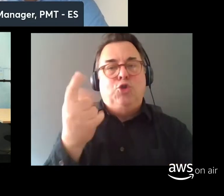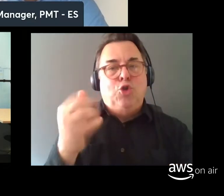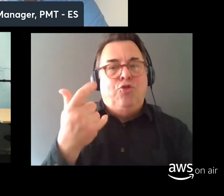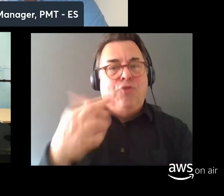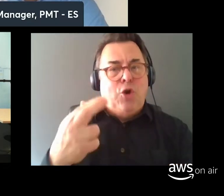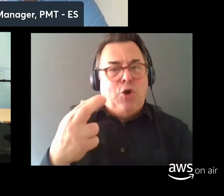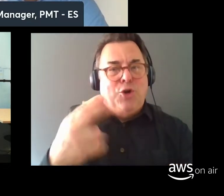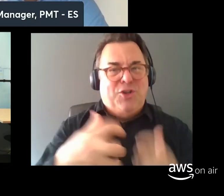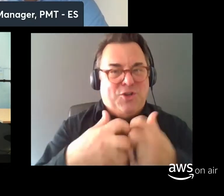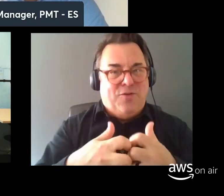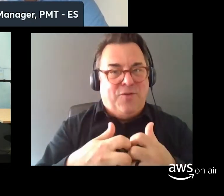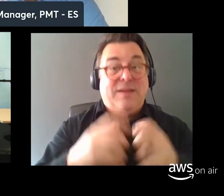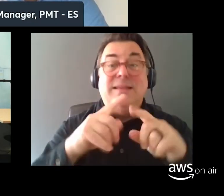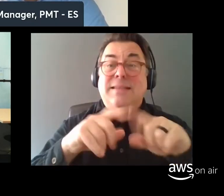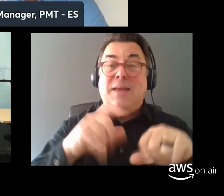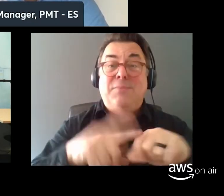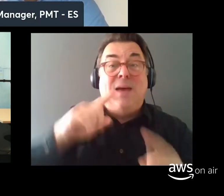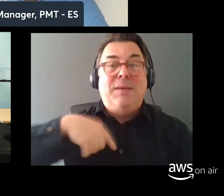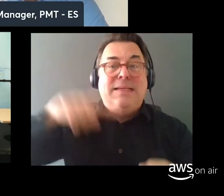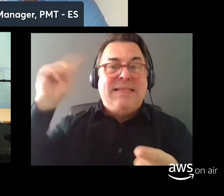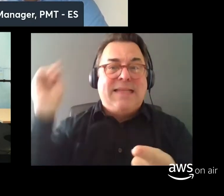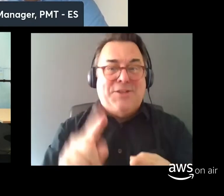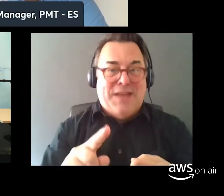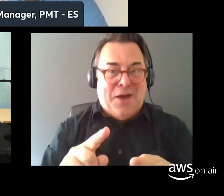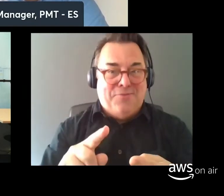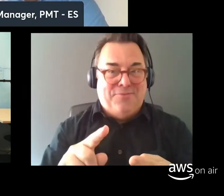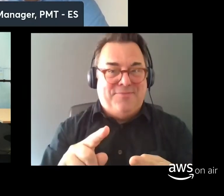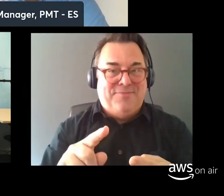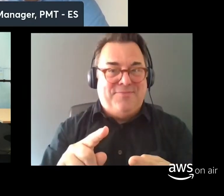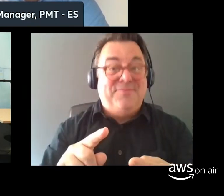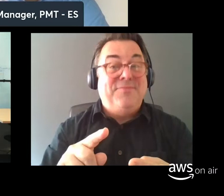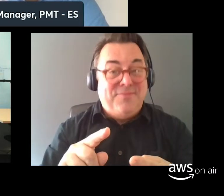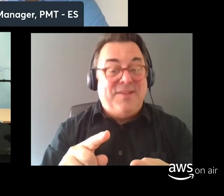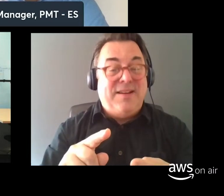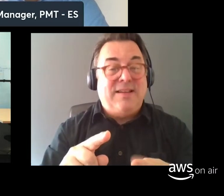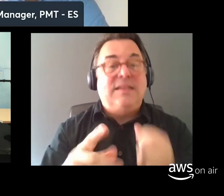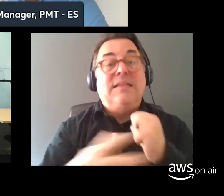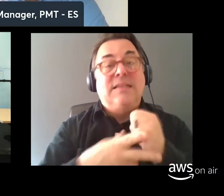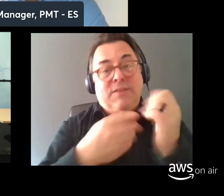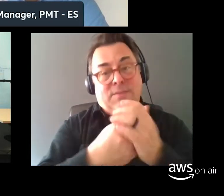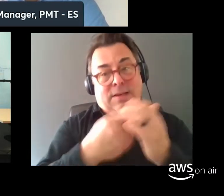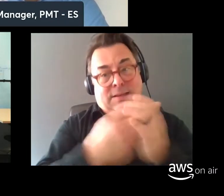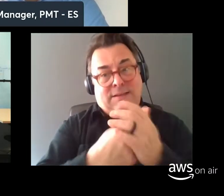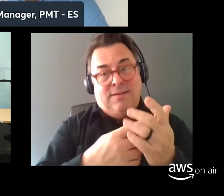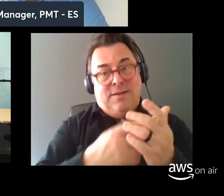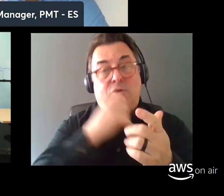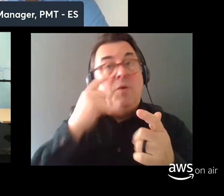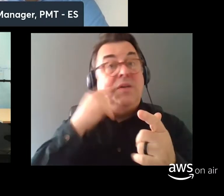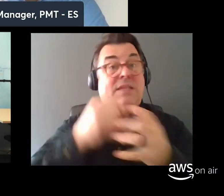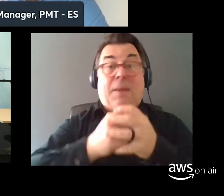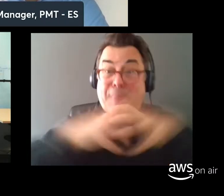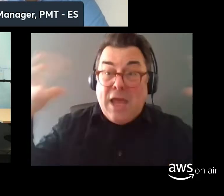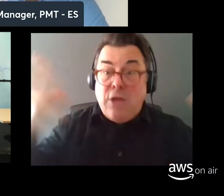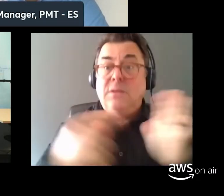it also scales back down, and saves you money. That's one of my favorite parts about serverless.